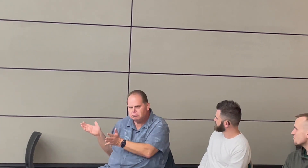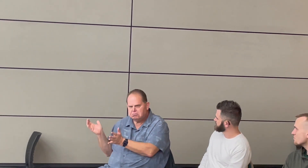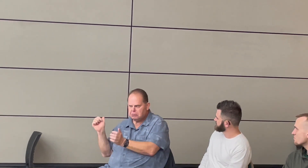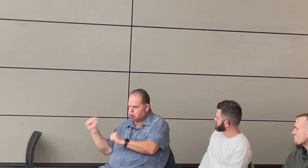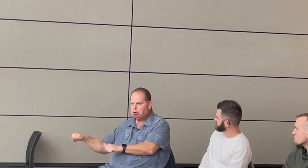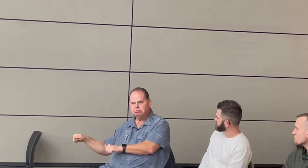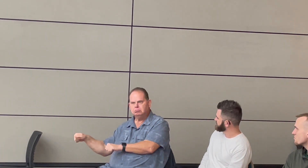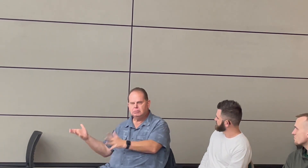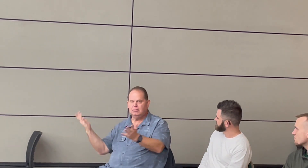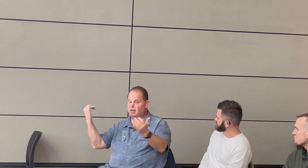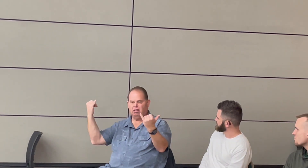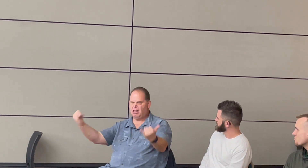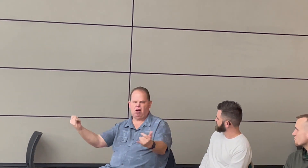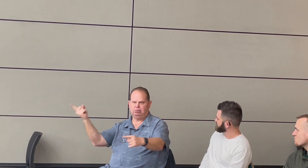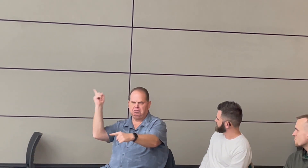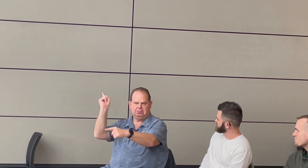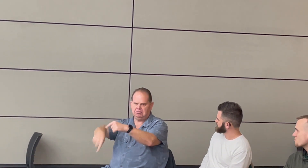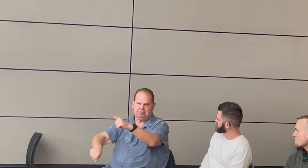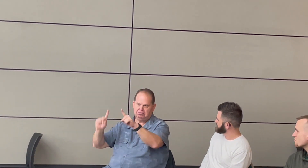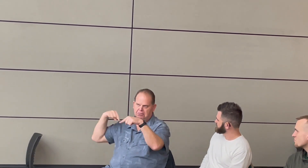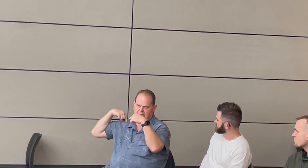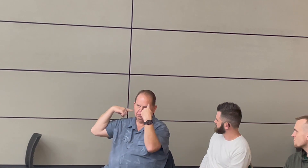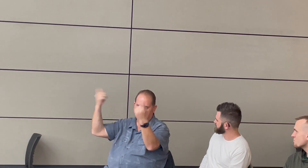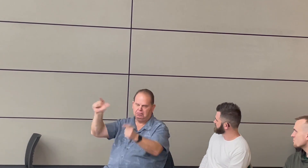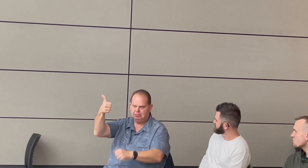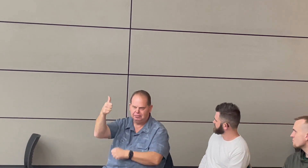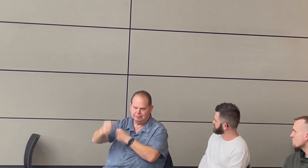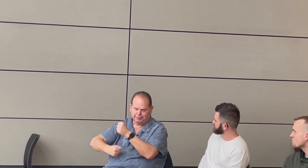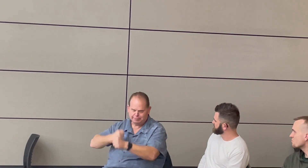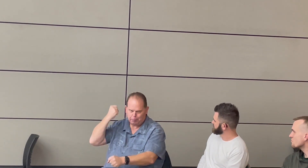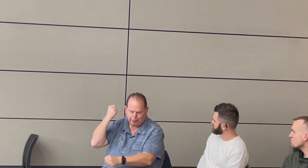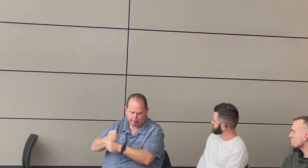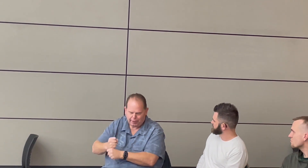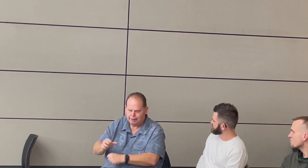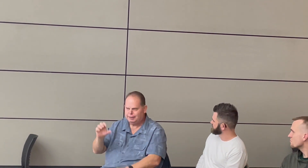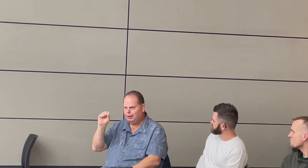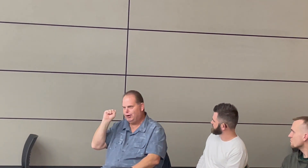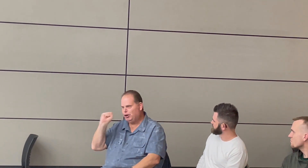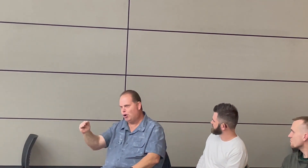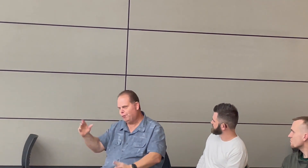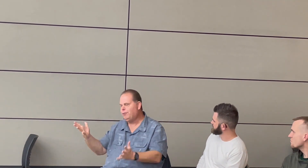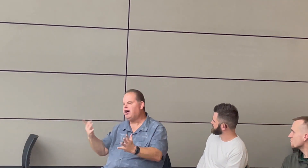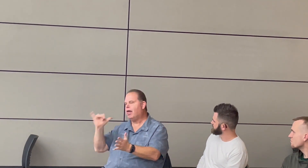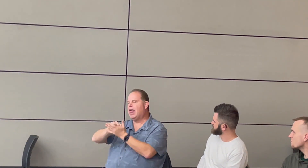to some some people prior and because of my FMS for the last 10 years I haven't been able to do